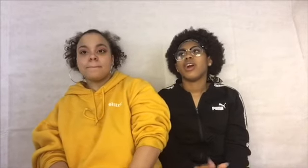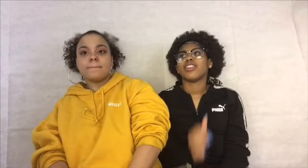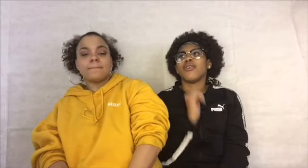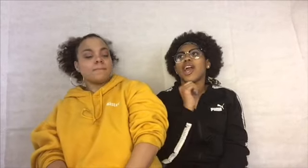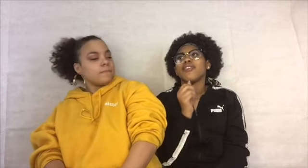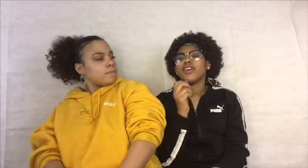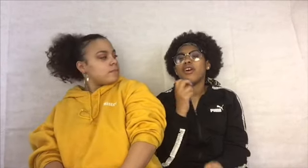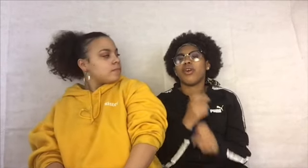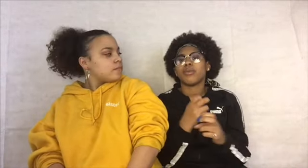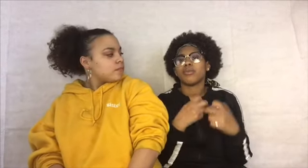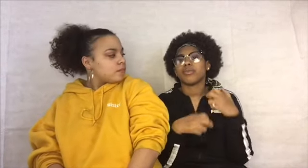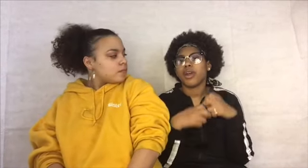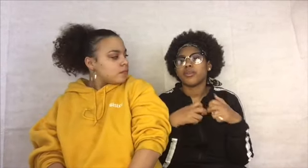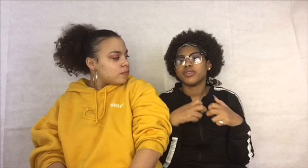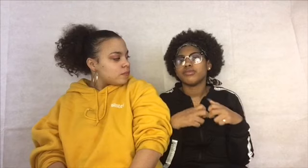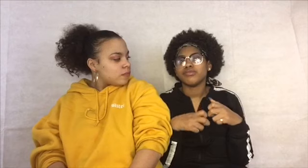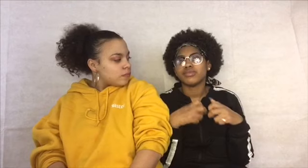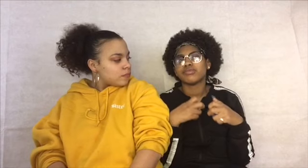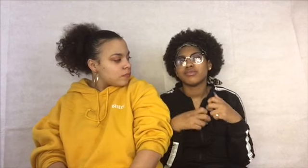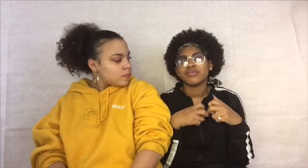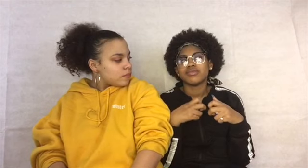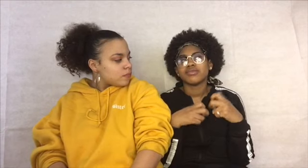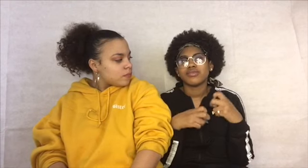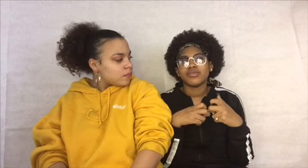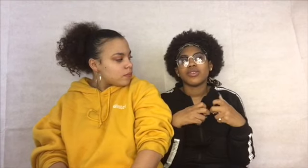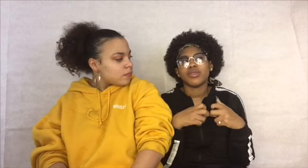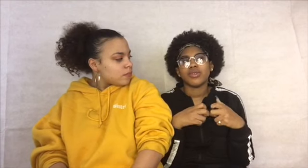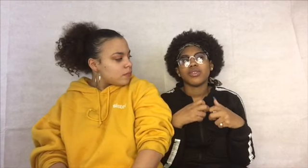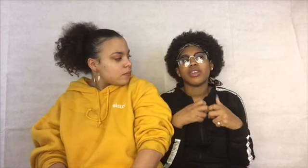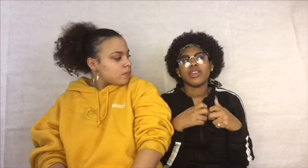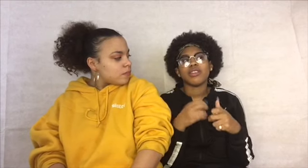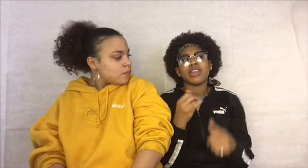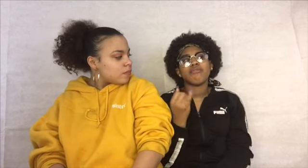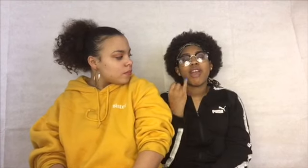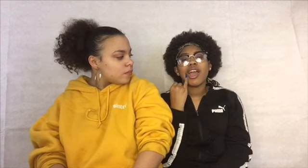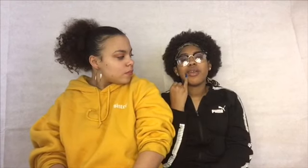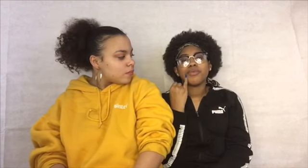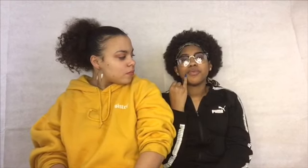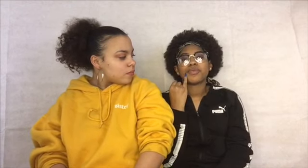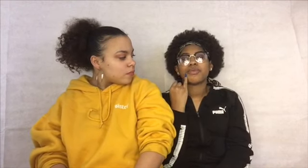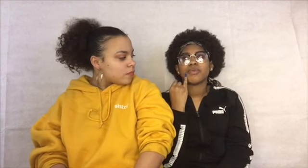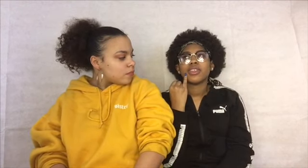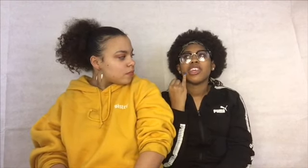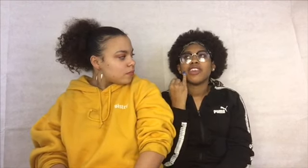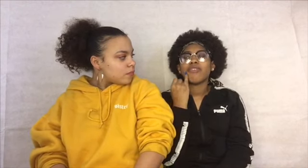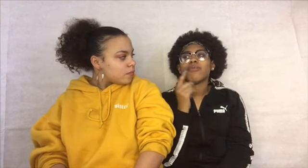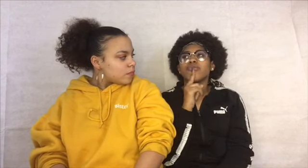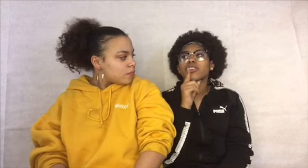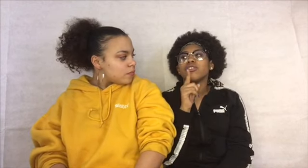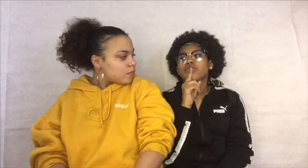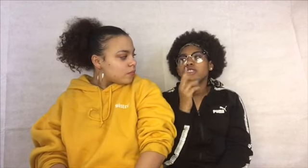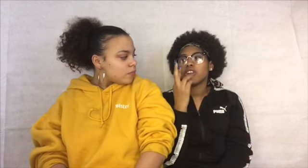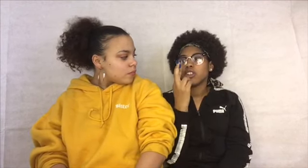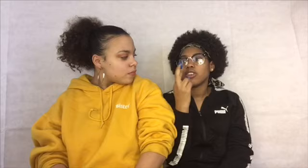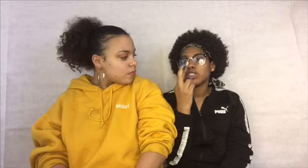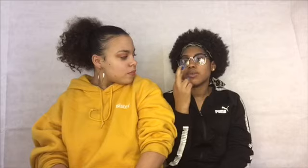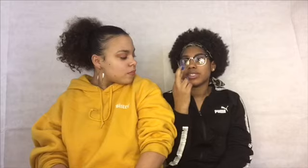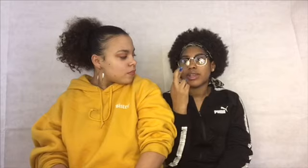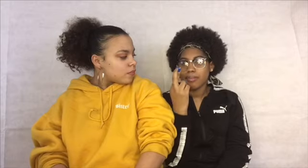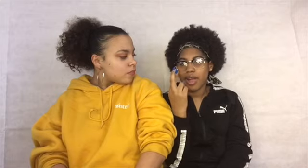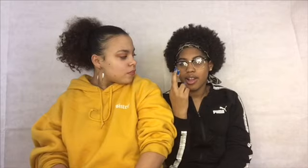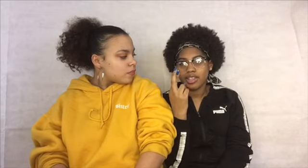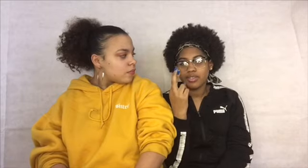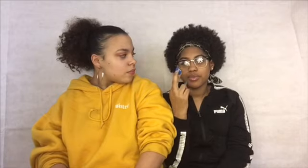don't have a lot difficulty. If I'm really really close with somebody I